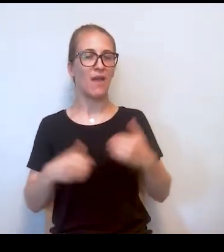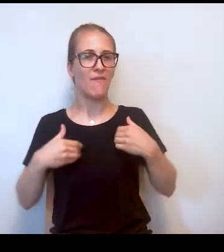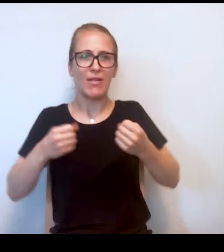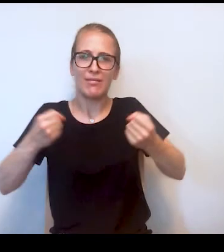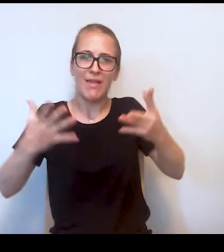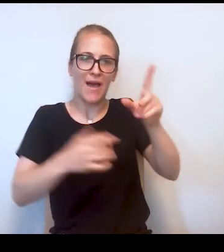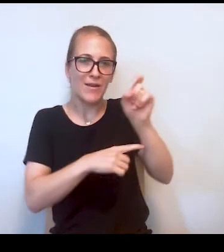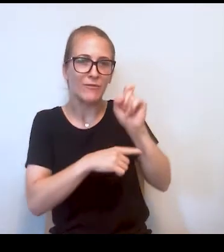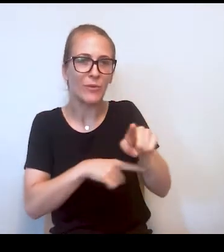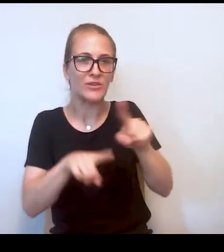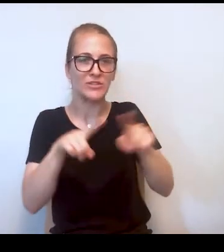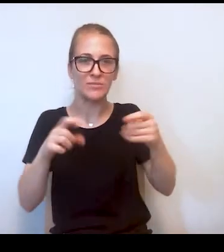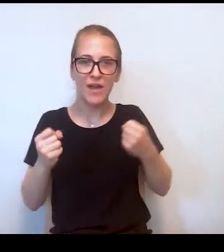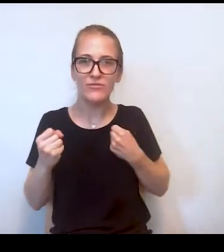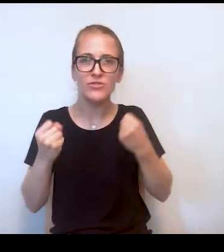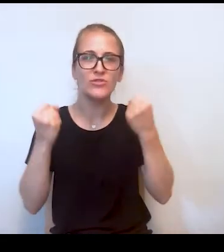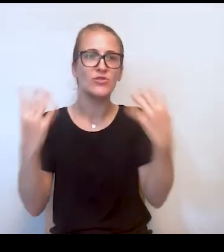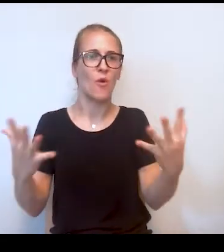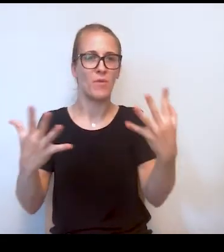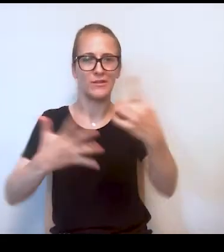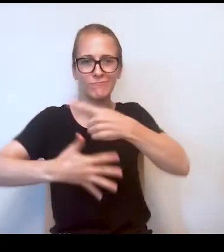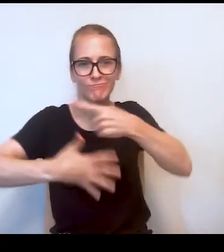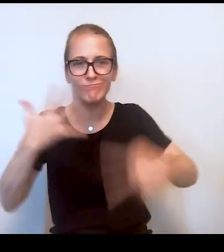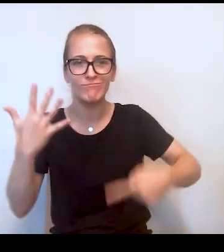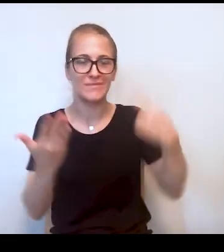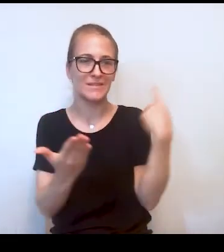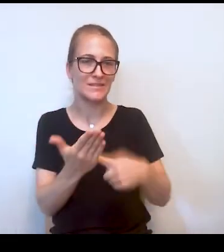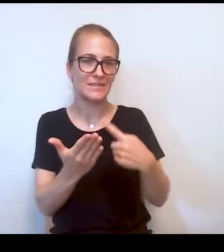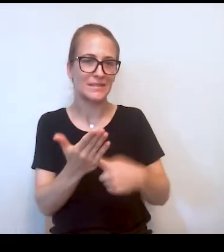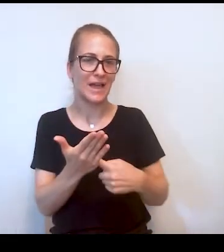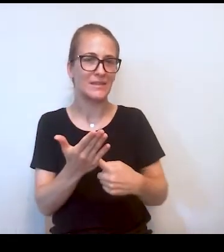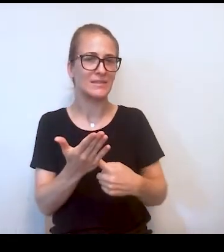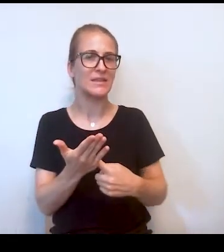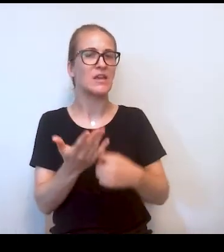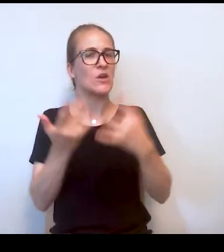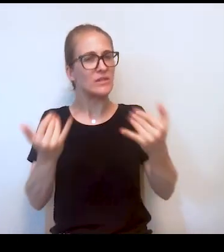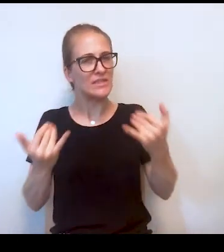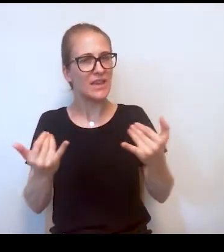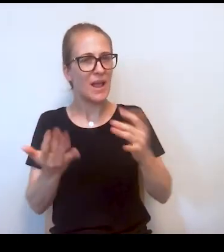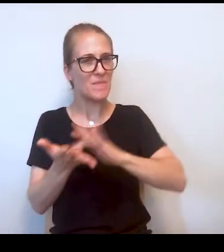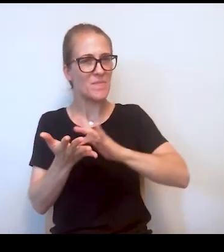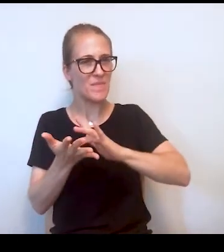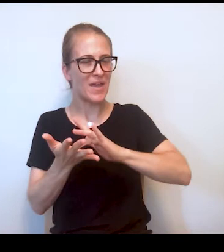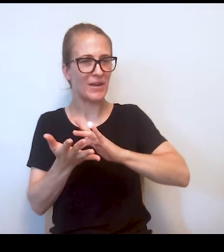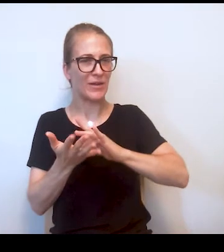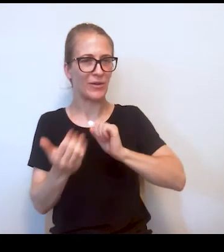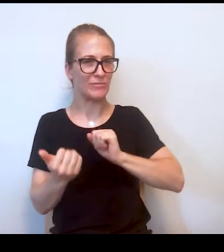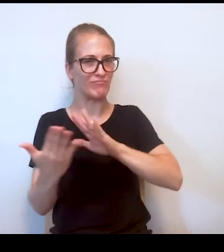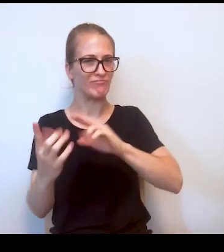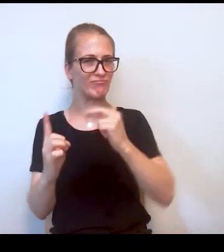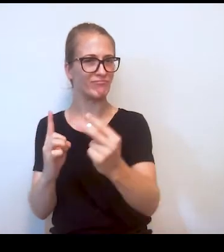Let's talk about it from a medical standpoint, ha ha. [L] I know you'll have plenty to say. - Ha ha ha.